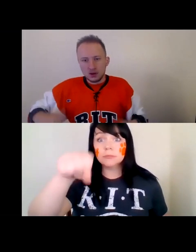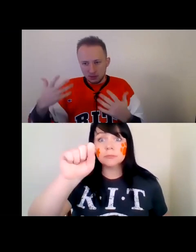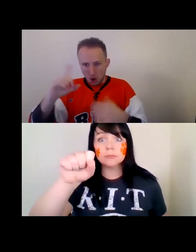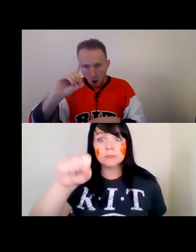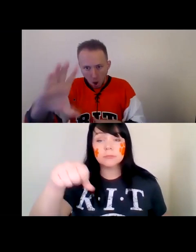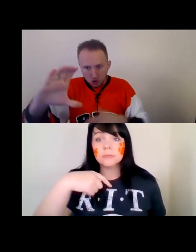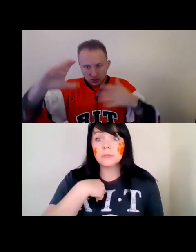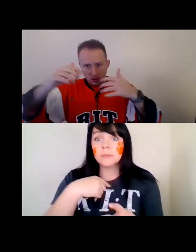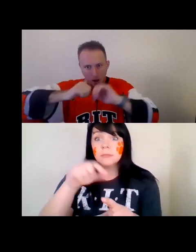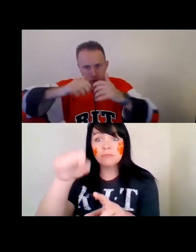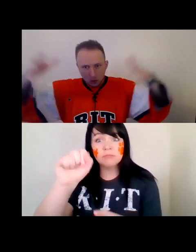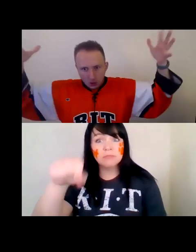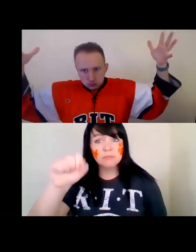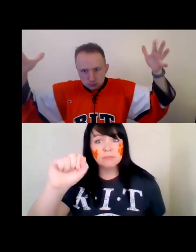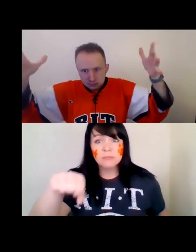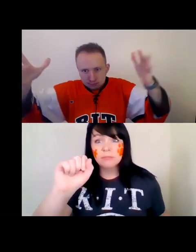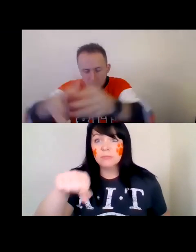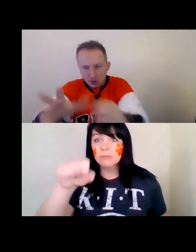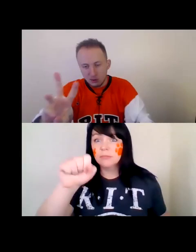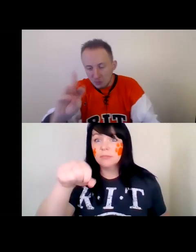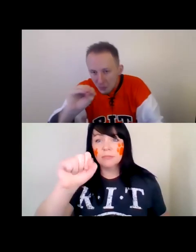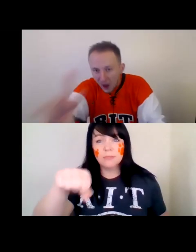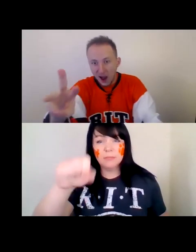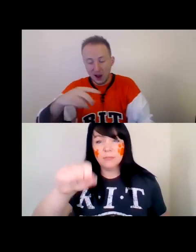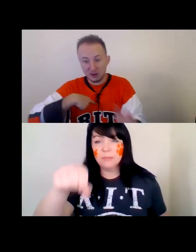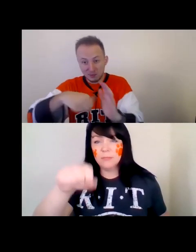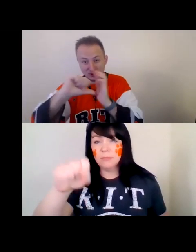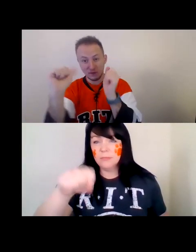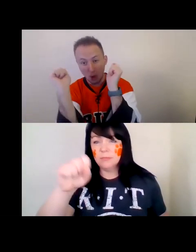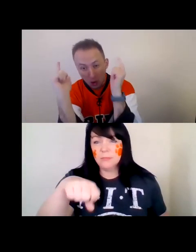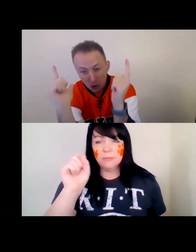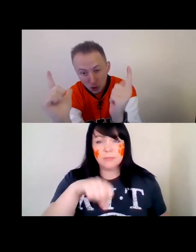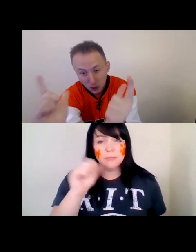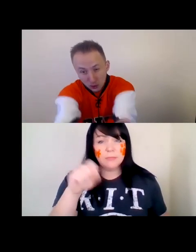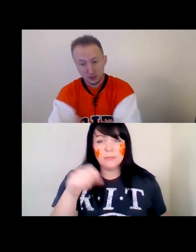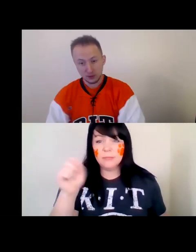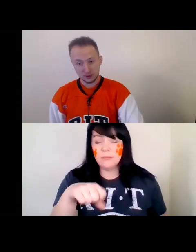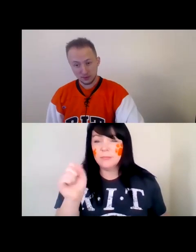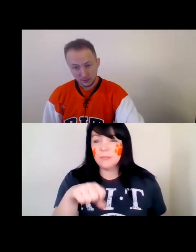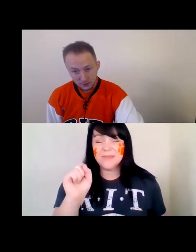Matt: We had 100 competitors. Wow. I am so impressed by all of you.